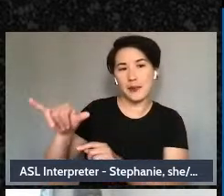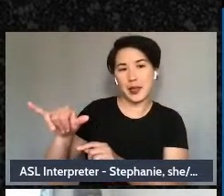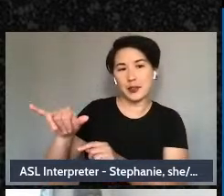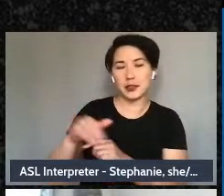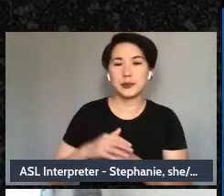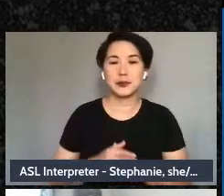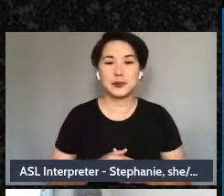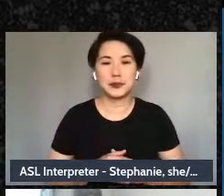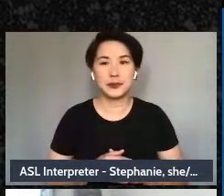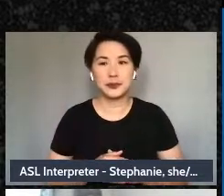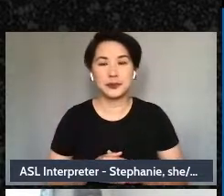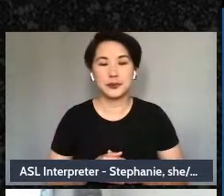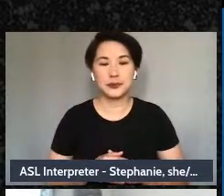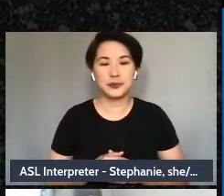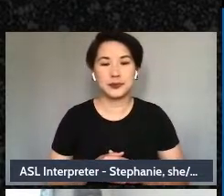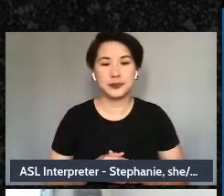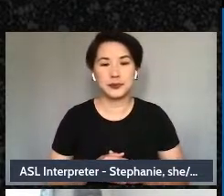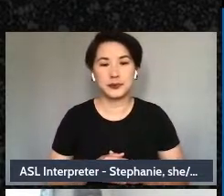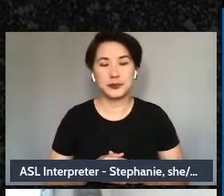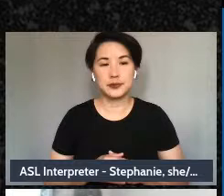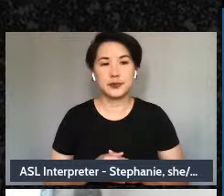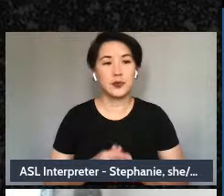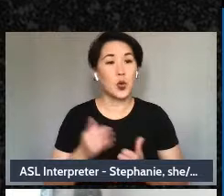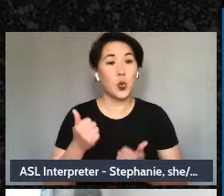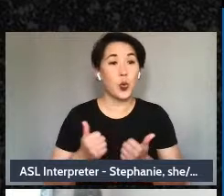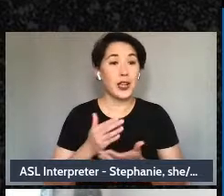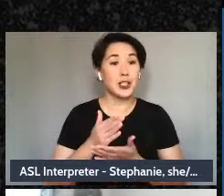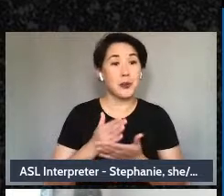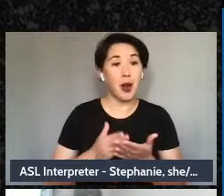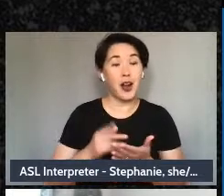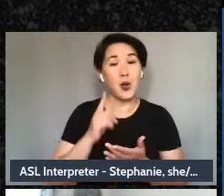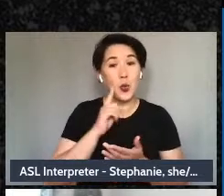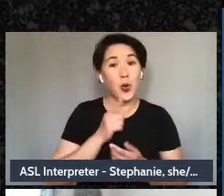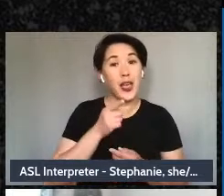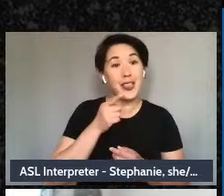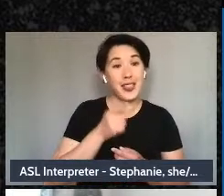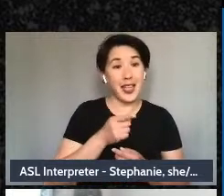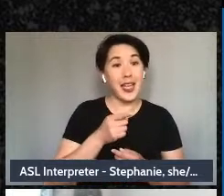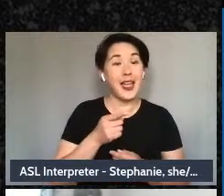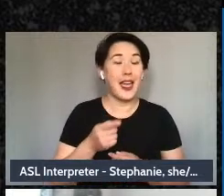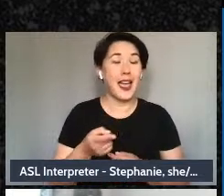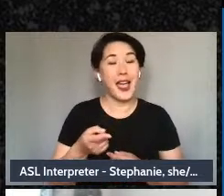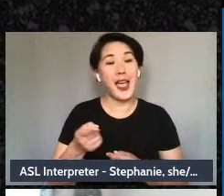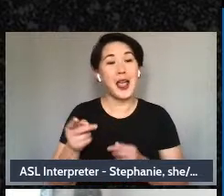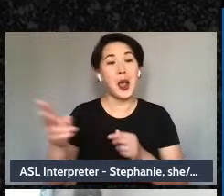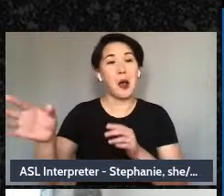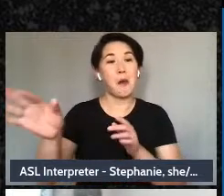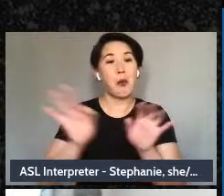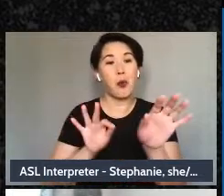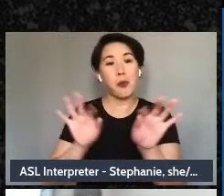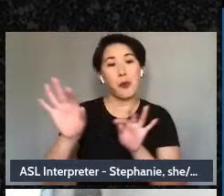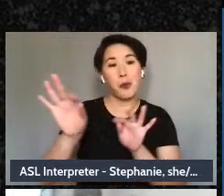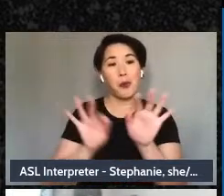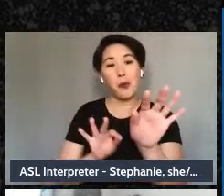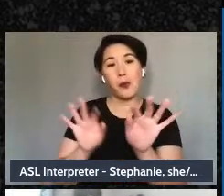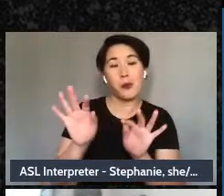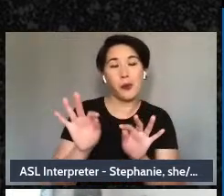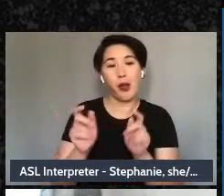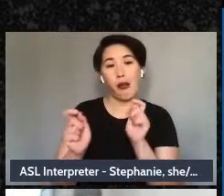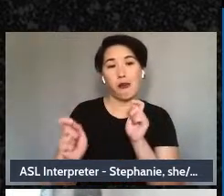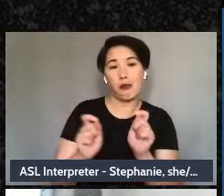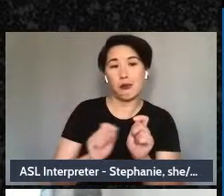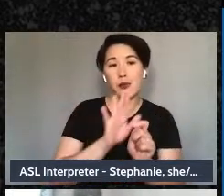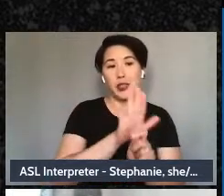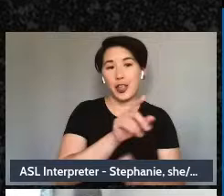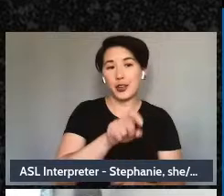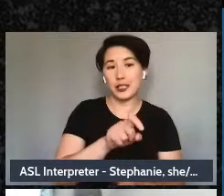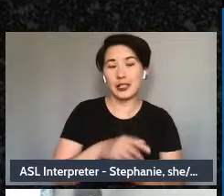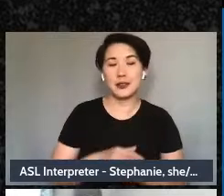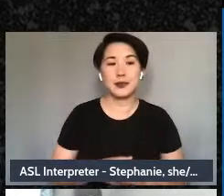Mary's story, what parts would they pull out as juicy. So I can read that – I can actually